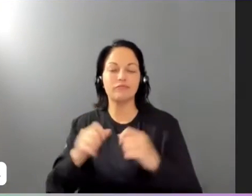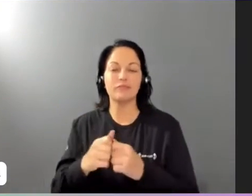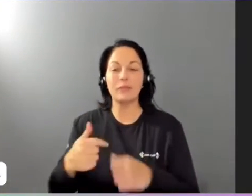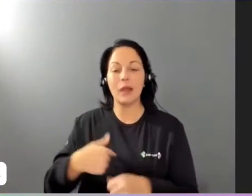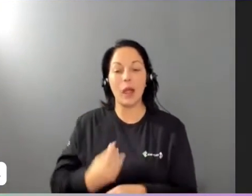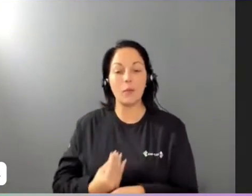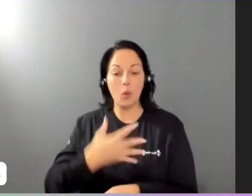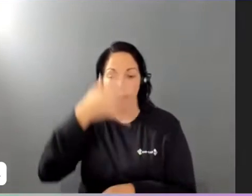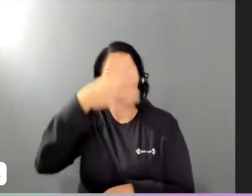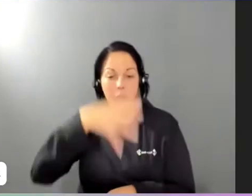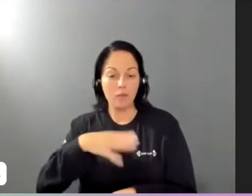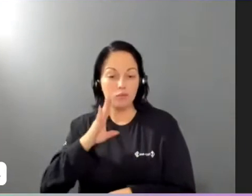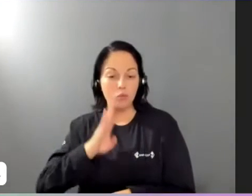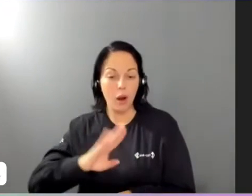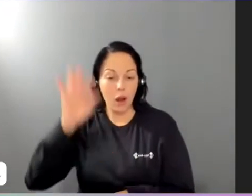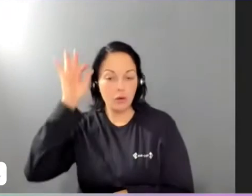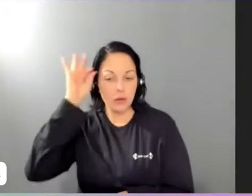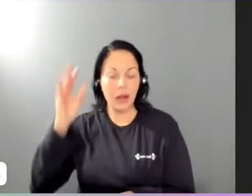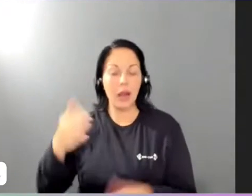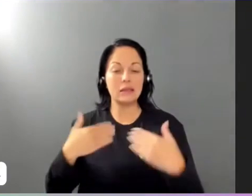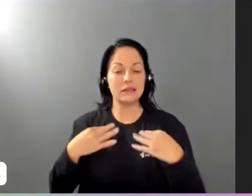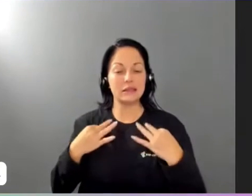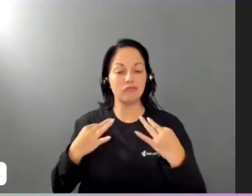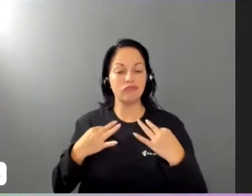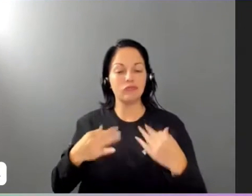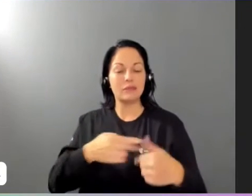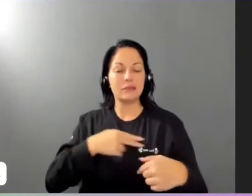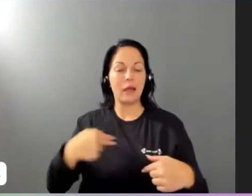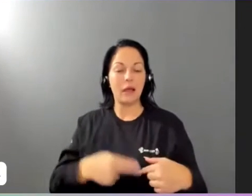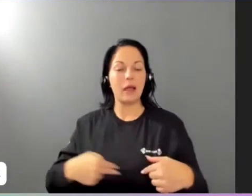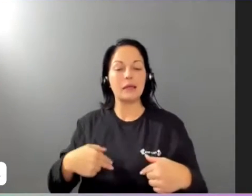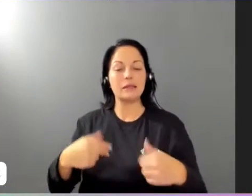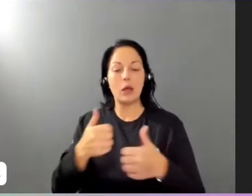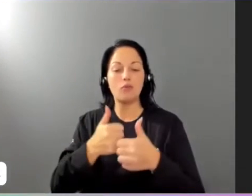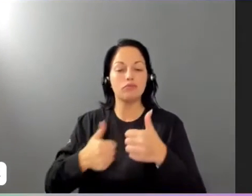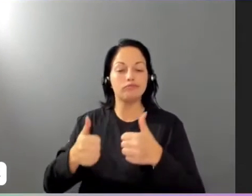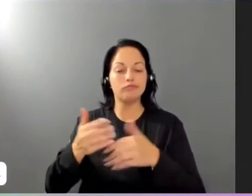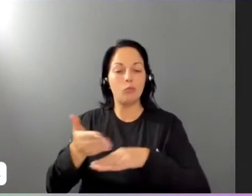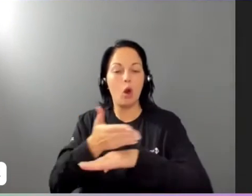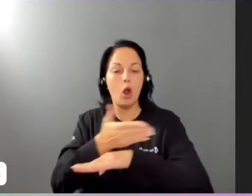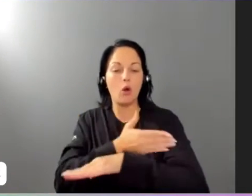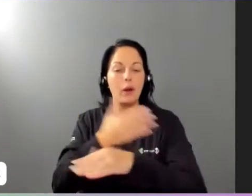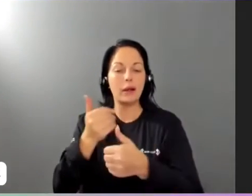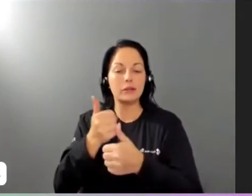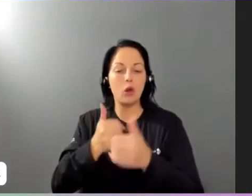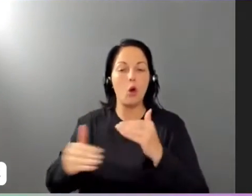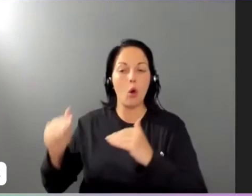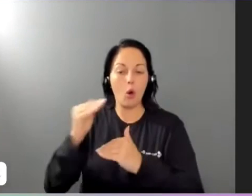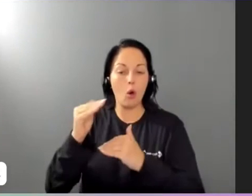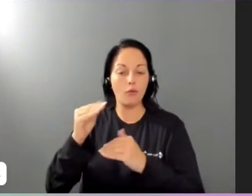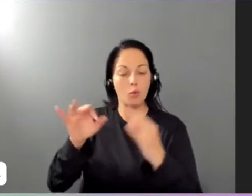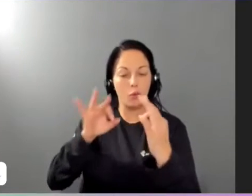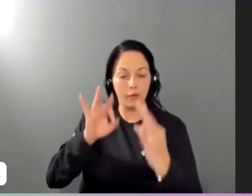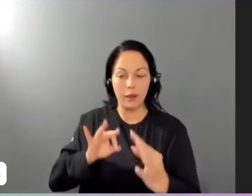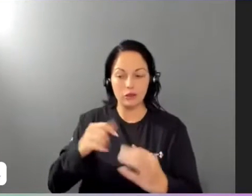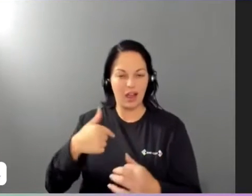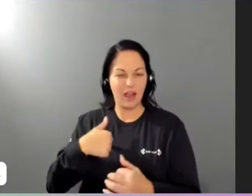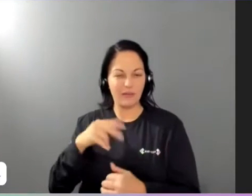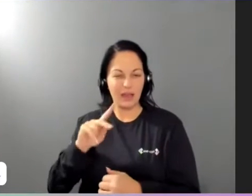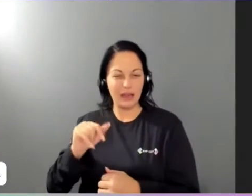am Jonathan Thurston. Director of digital accessibility, for Walmart accessibility center of excellence. I'm a white male brown hair. shirt Wearing AT